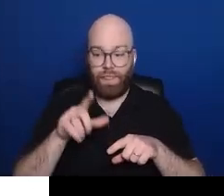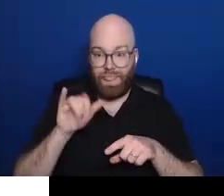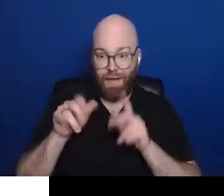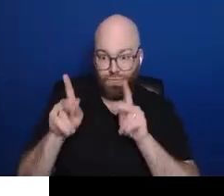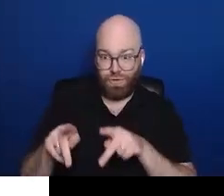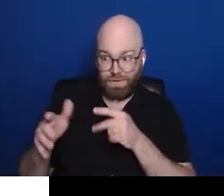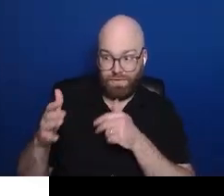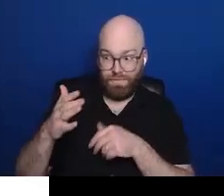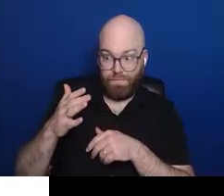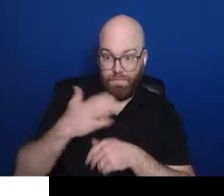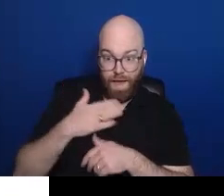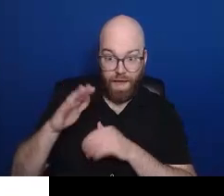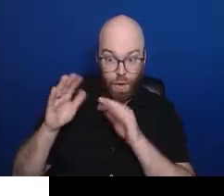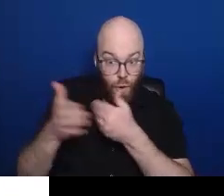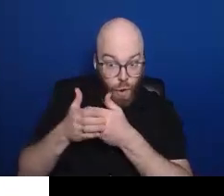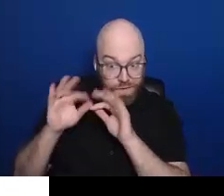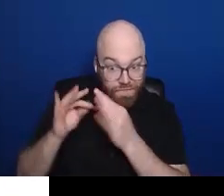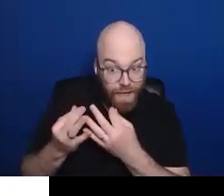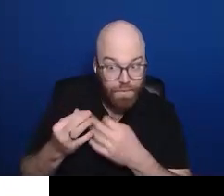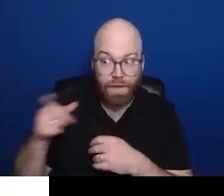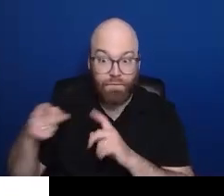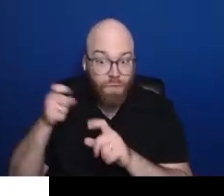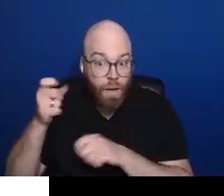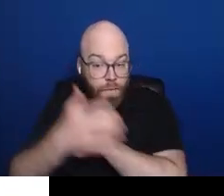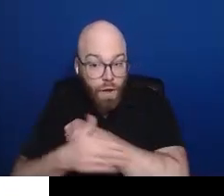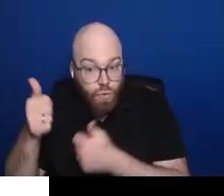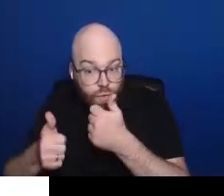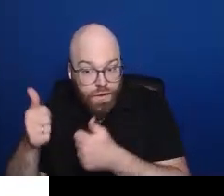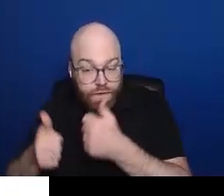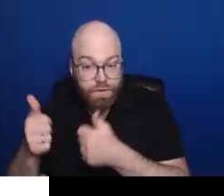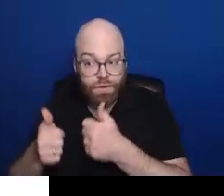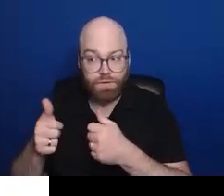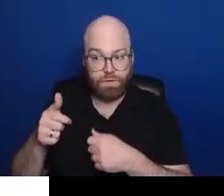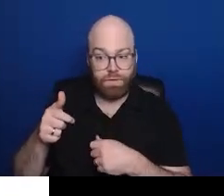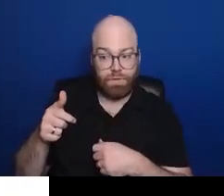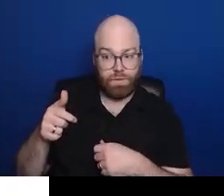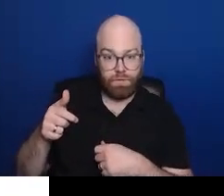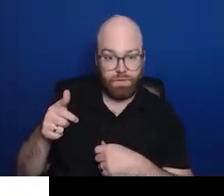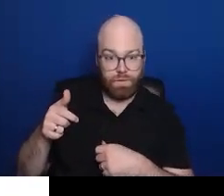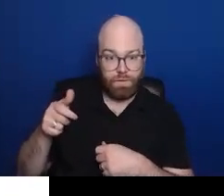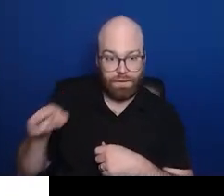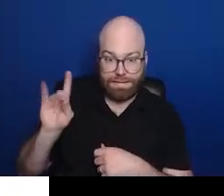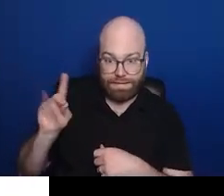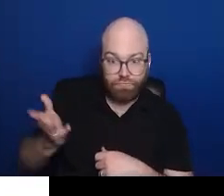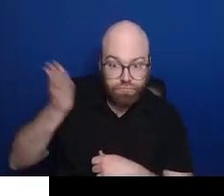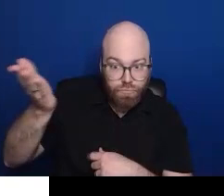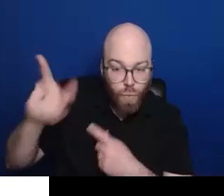Right. And the country of origin. Now, I mentioned a lot of the immigration status, like being a be married to a legal permanent resident versus a U.S.